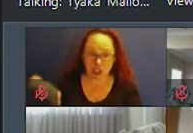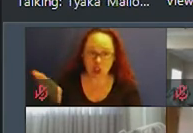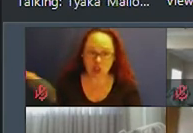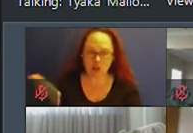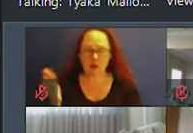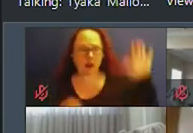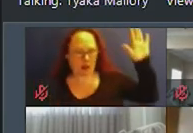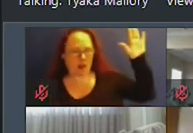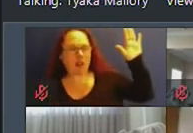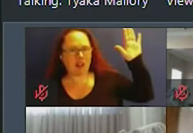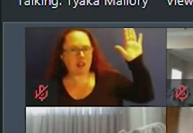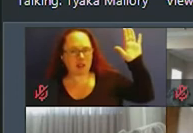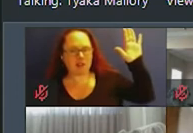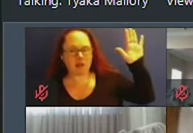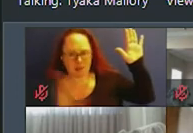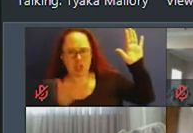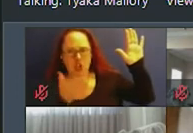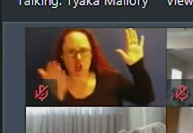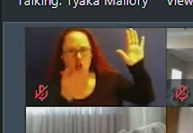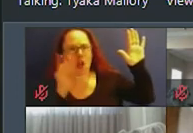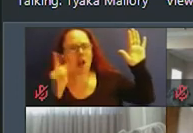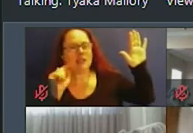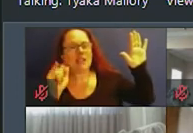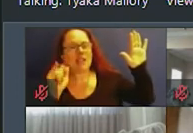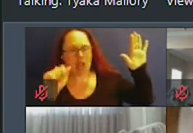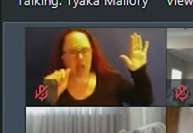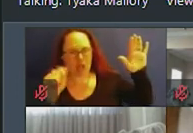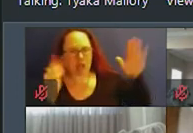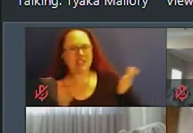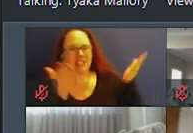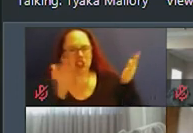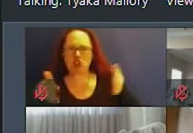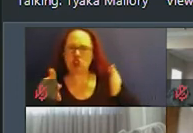Hi. Okay. You can hear it. Tatiana is also having issues unmuting.